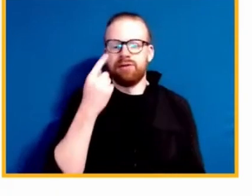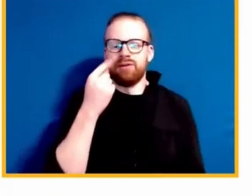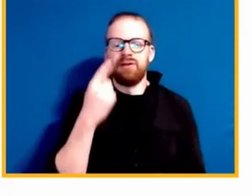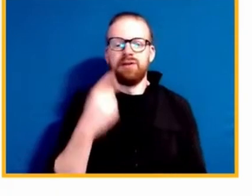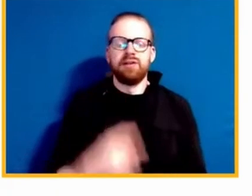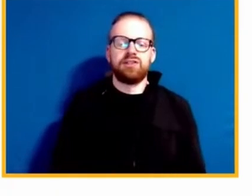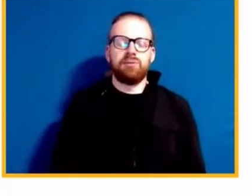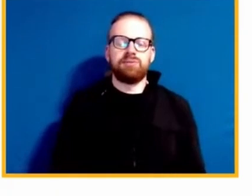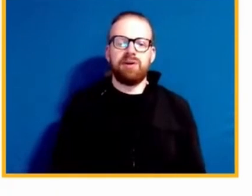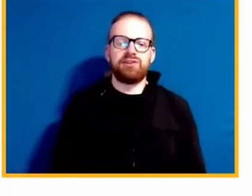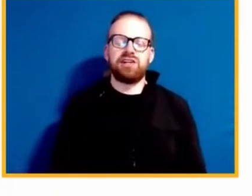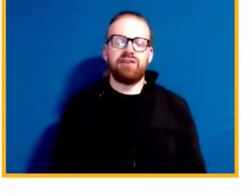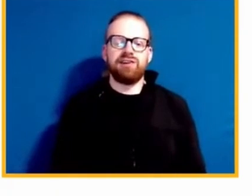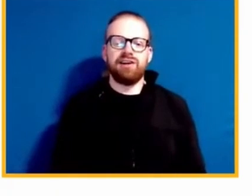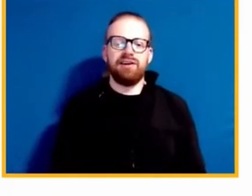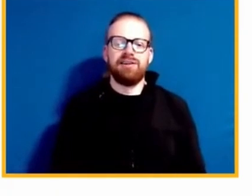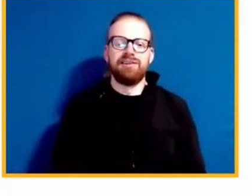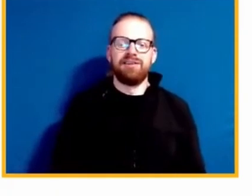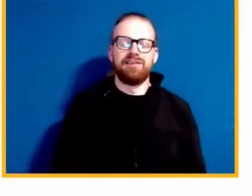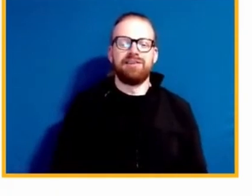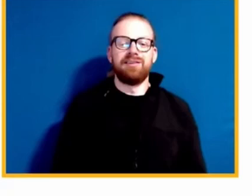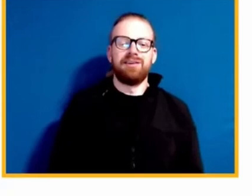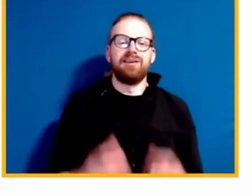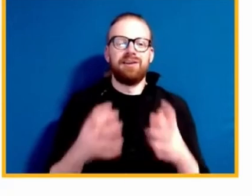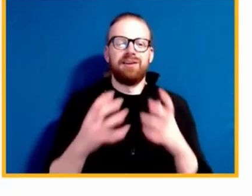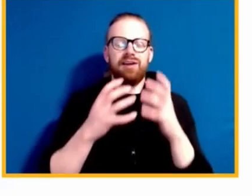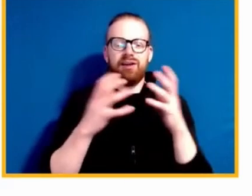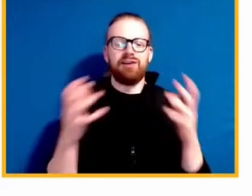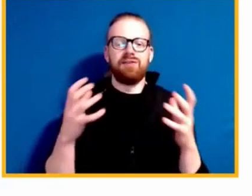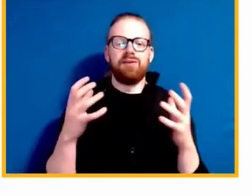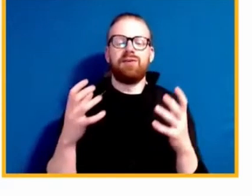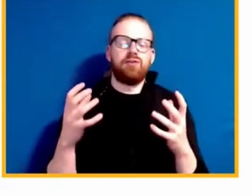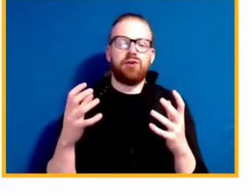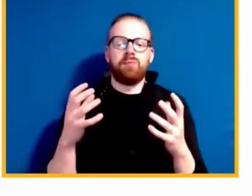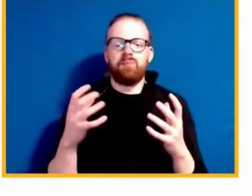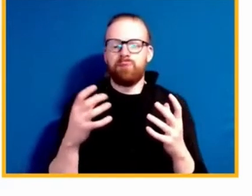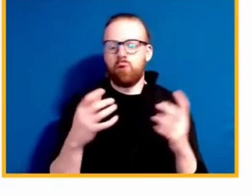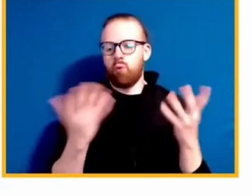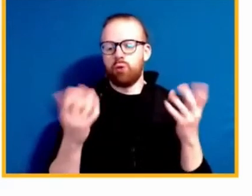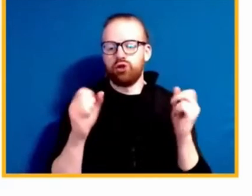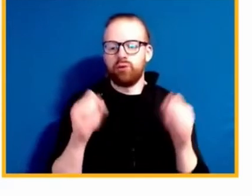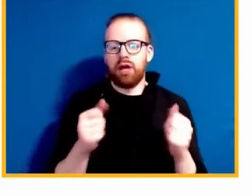But yeah, definitely try to use the space that you are allotted and do what you can with that but